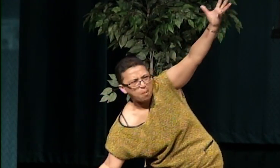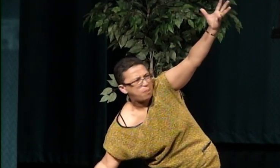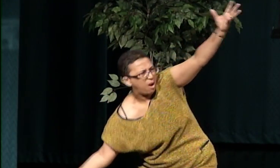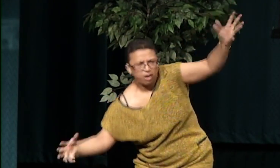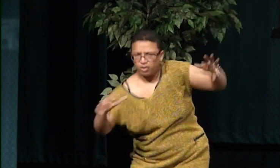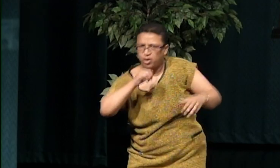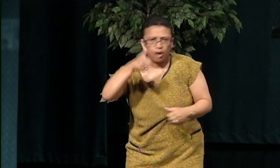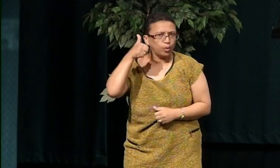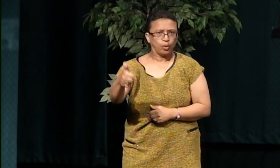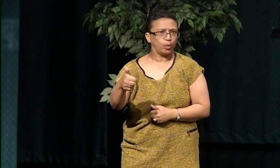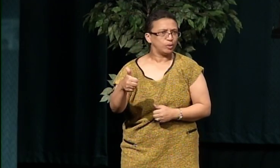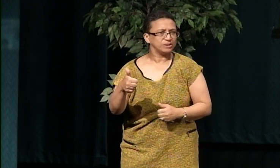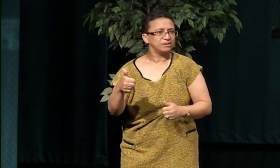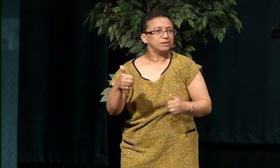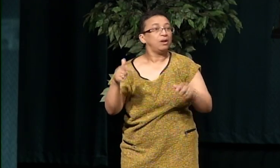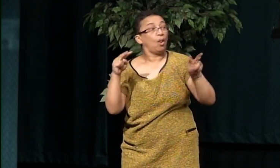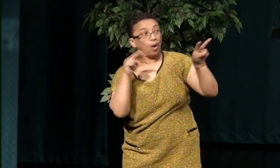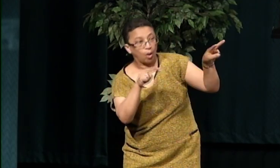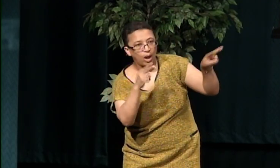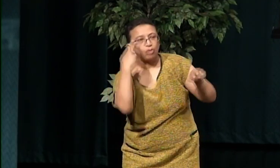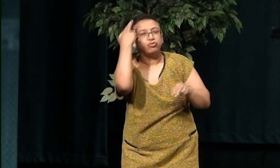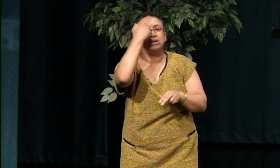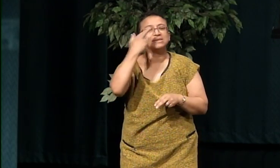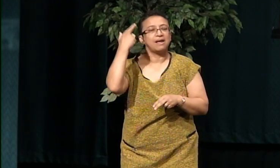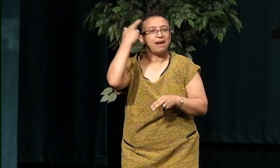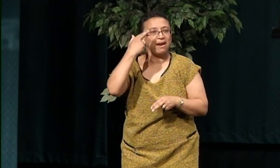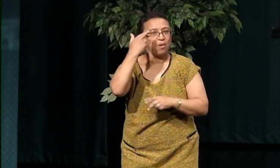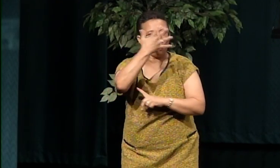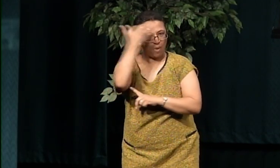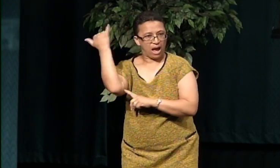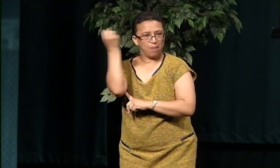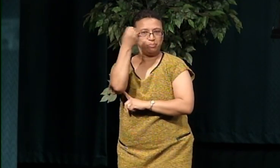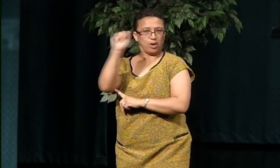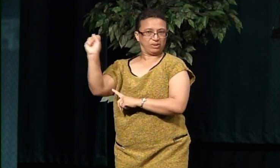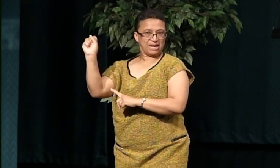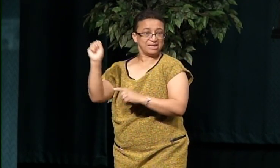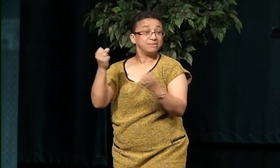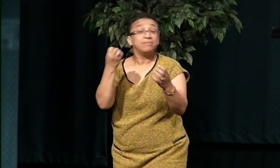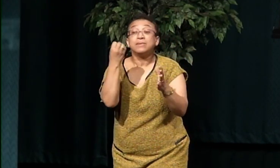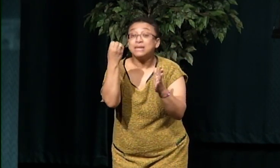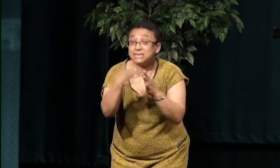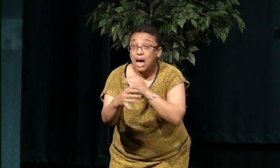Poverty in and of itself is a cause for these types of protest over and over again.